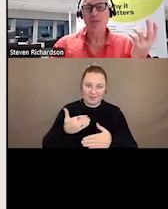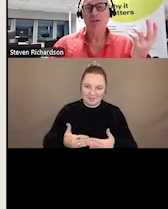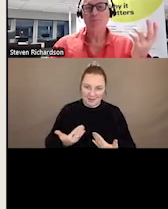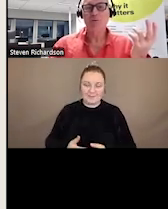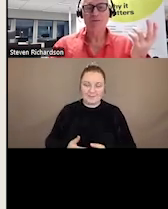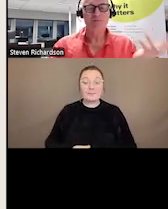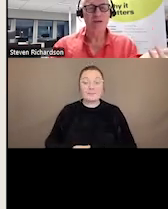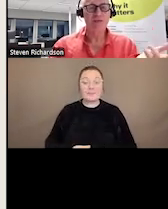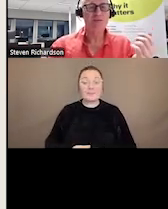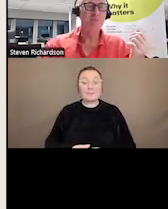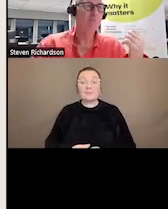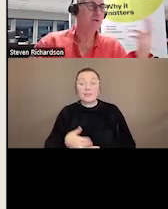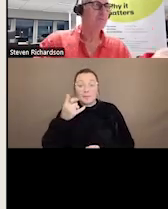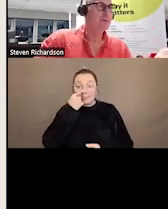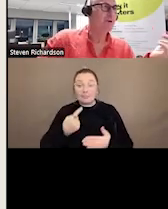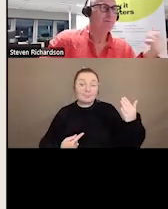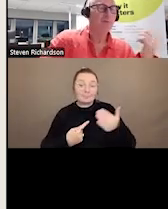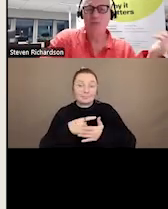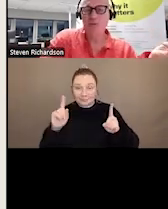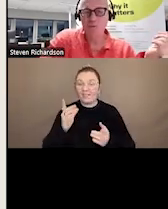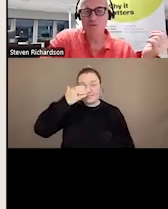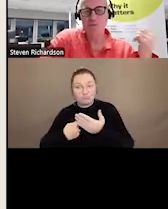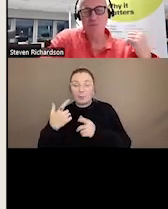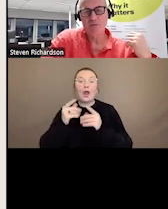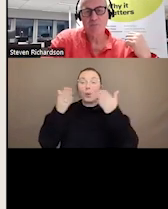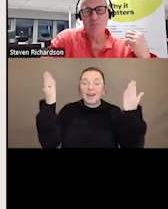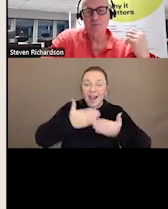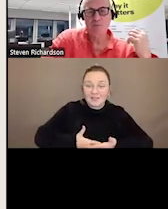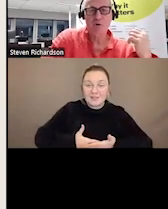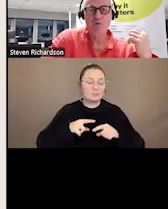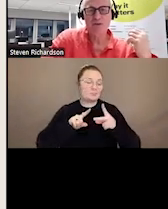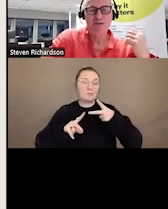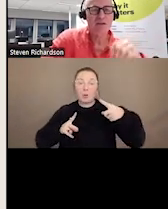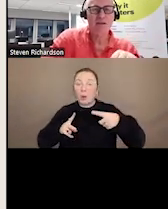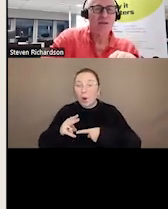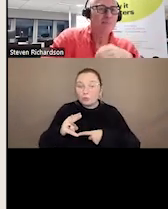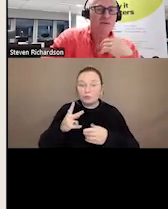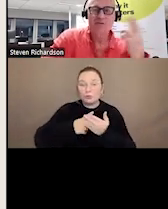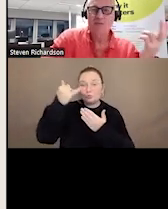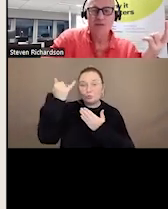an in-person event. It might be an opening night. It might be the launch of a project. It might be